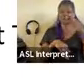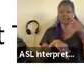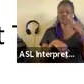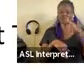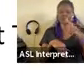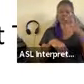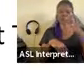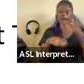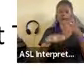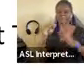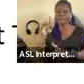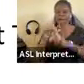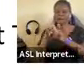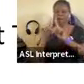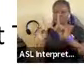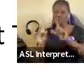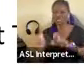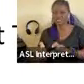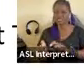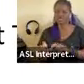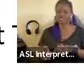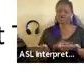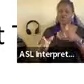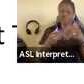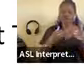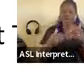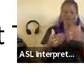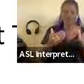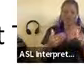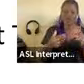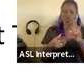where communities particularly feel that an outbreak is growing or they need access